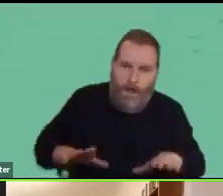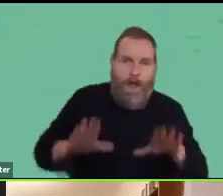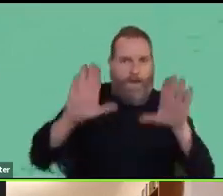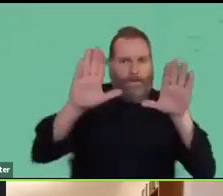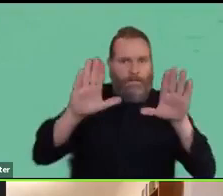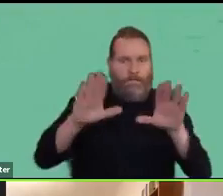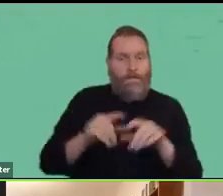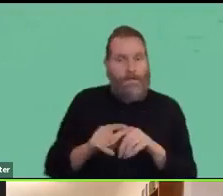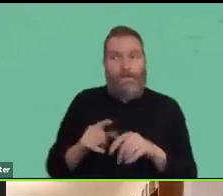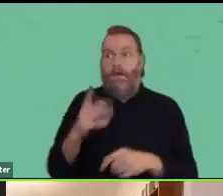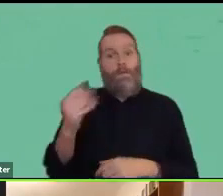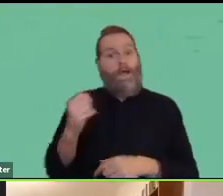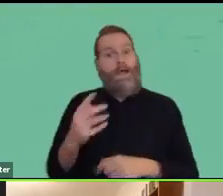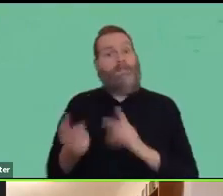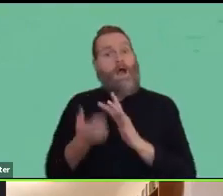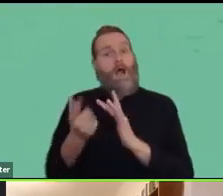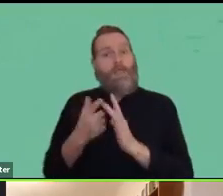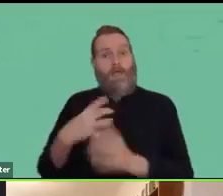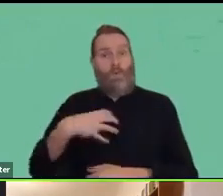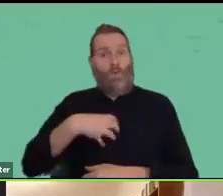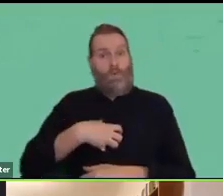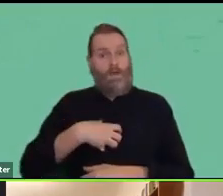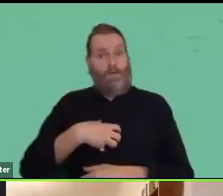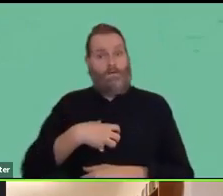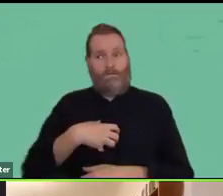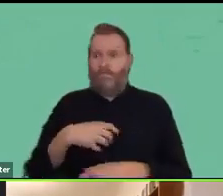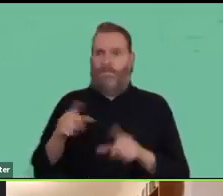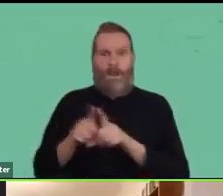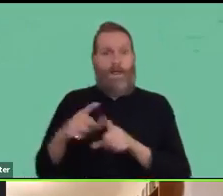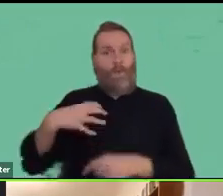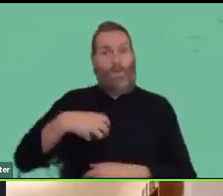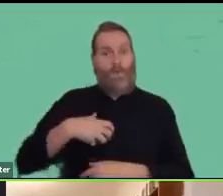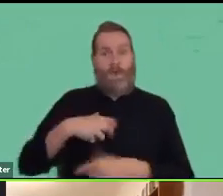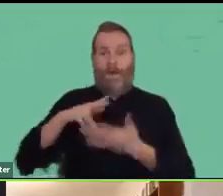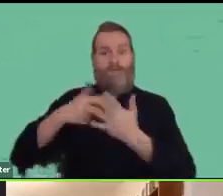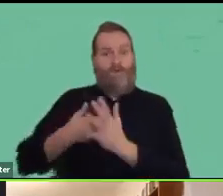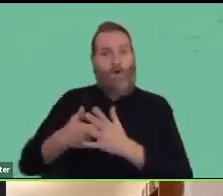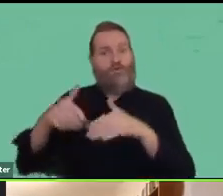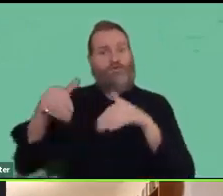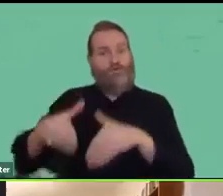people in other parts of the economy who just as much as us deserve secure jobs and pay rises,